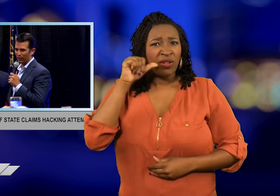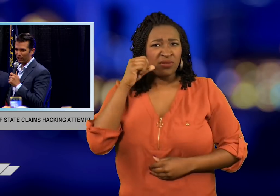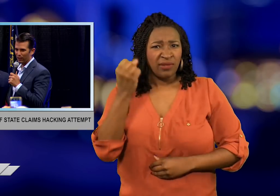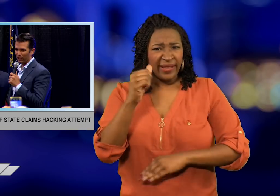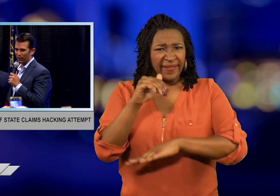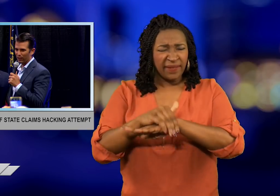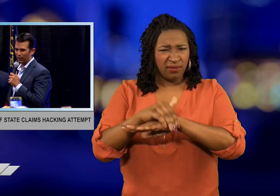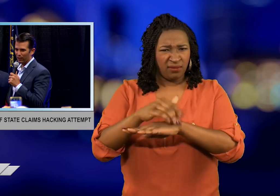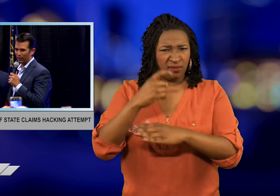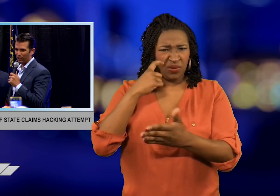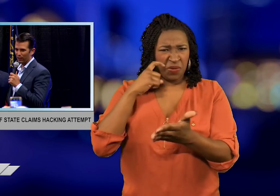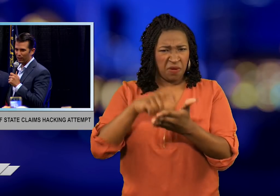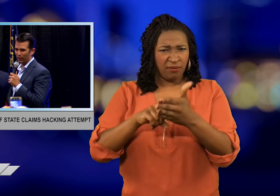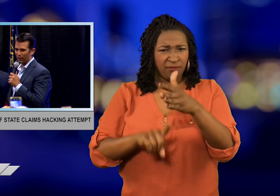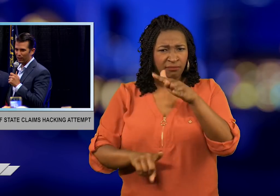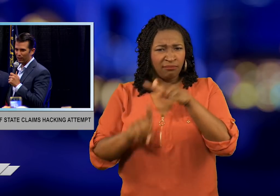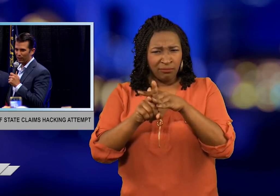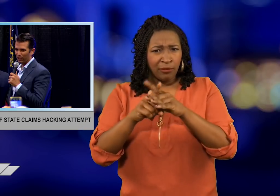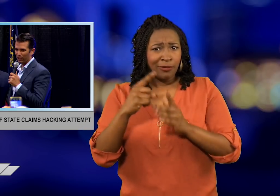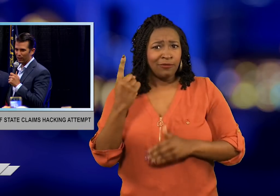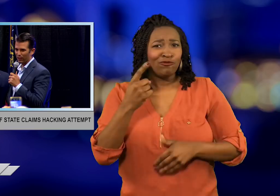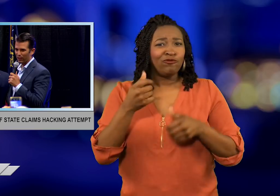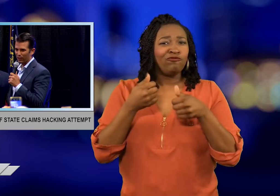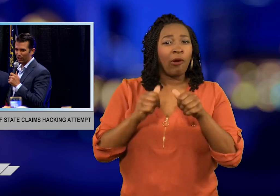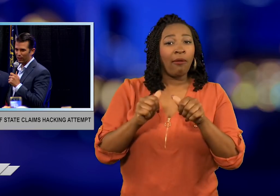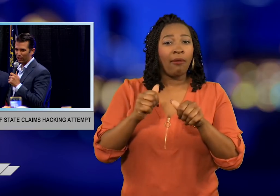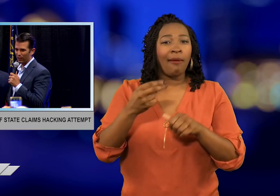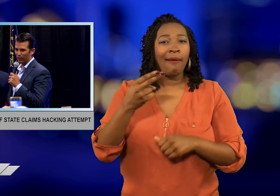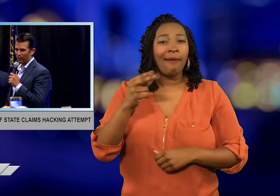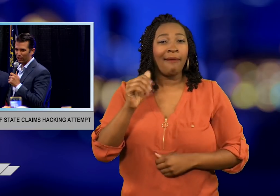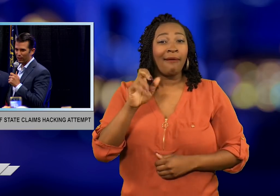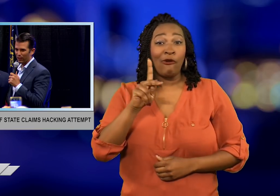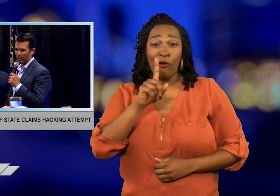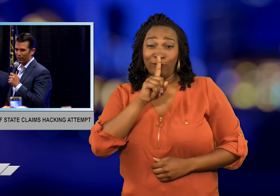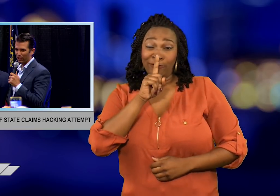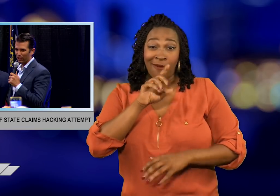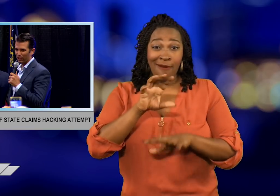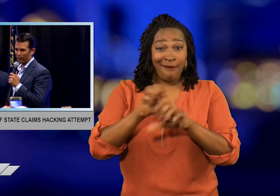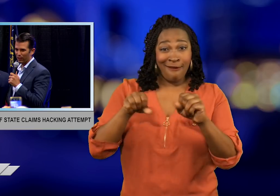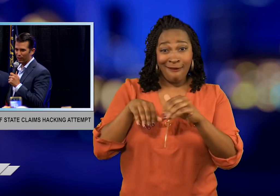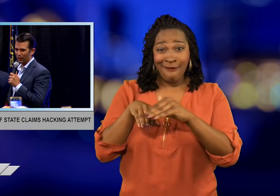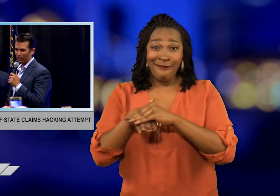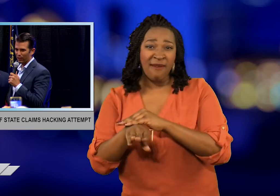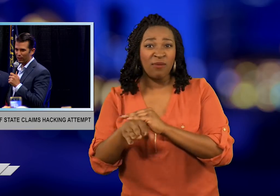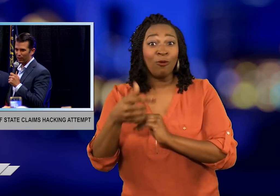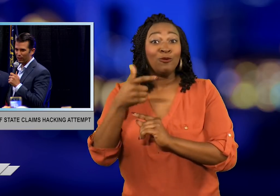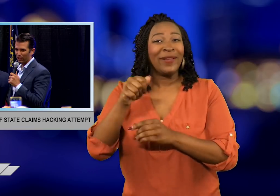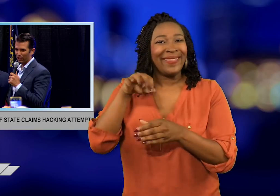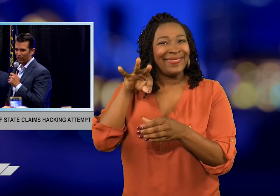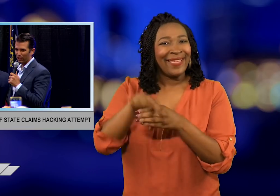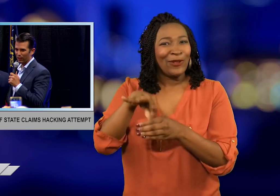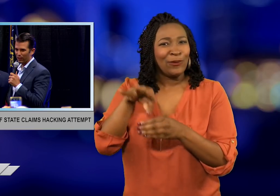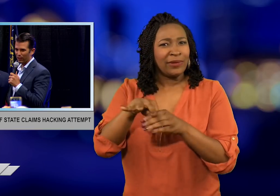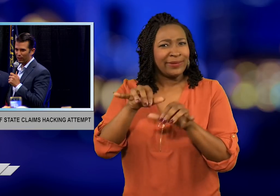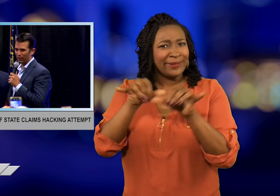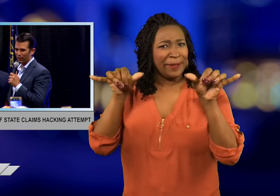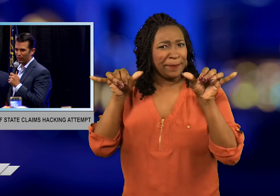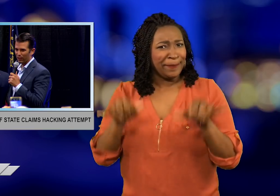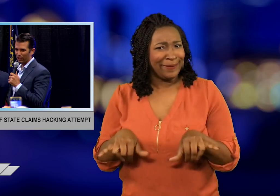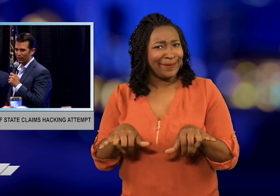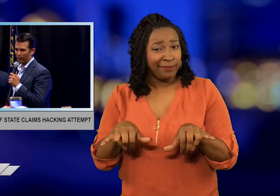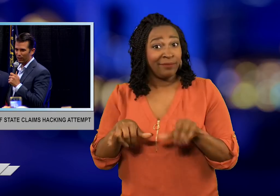says there was a hacking attempt on Georgia's electoral system Saturday evening and he will